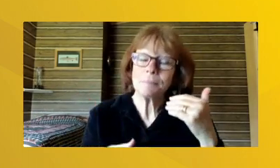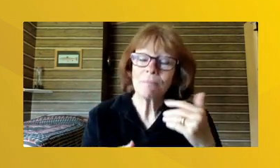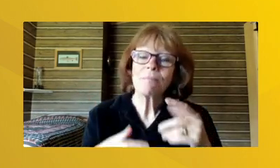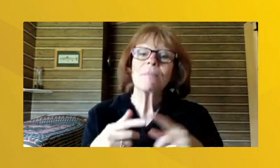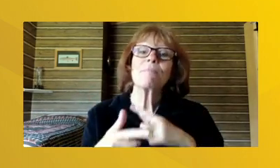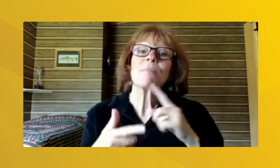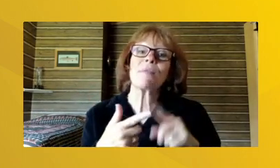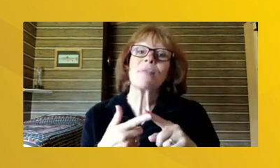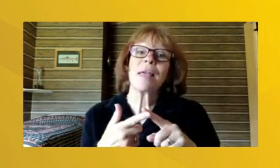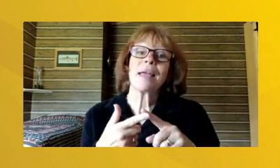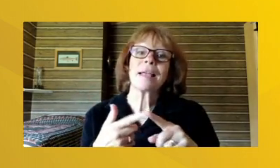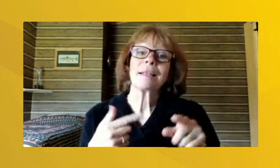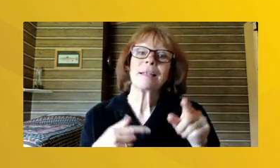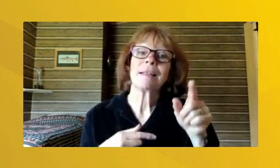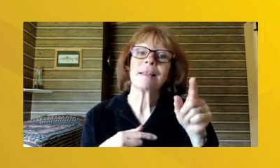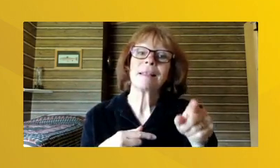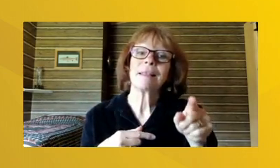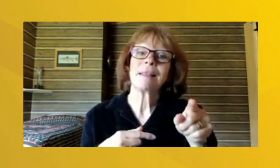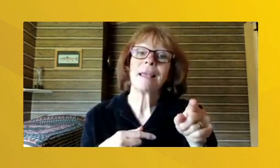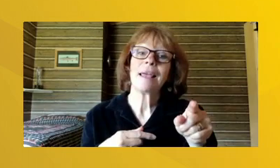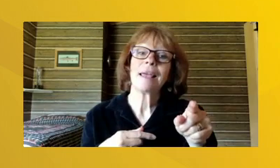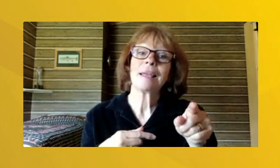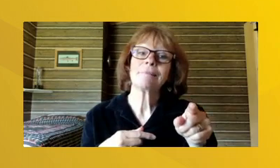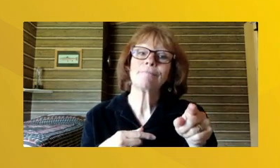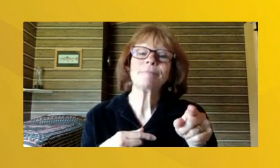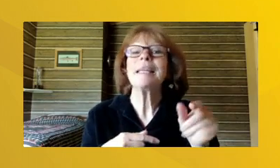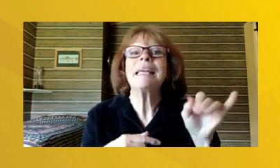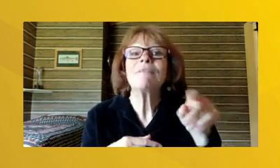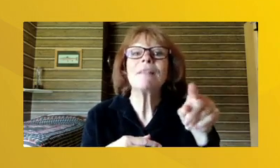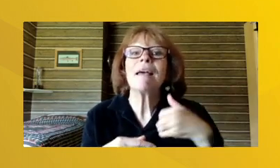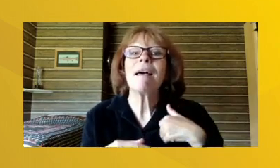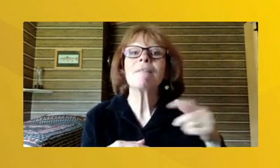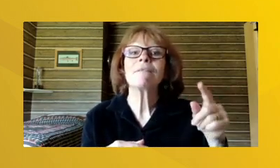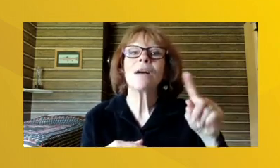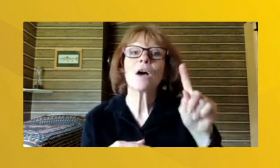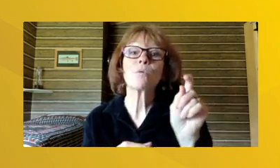ask any questions they have about those animals.